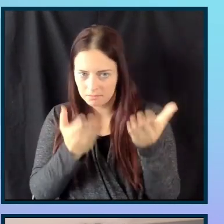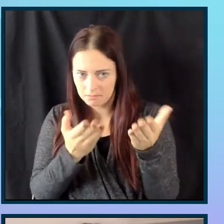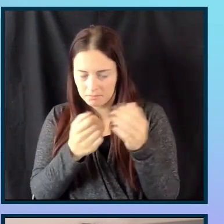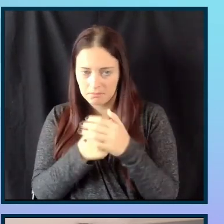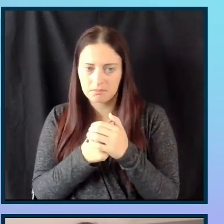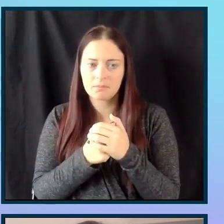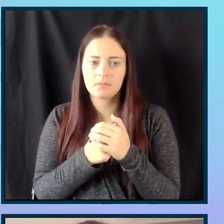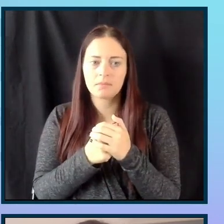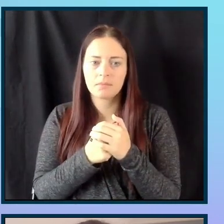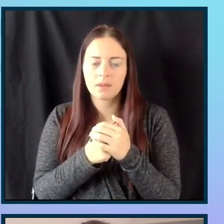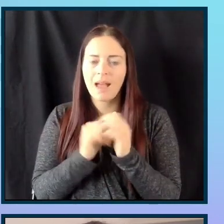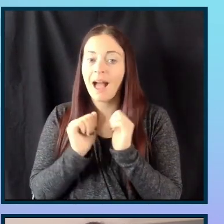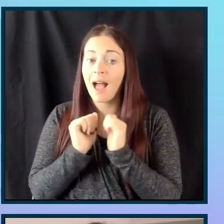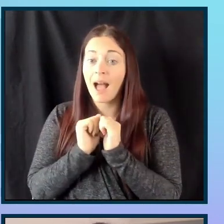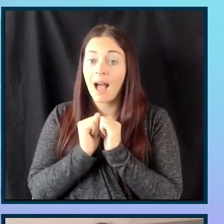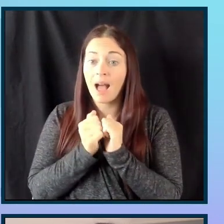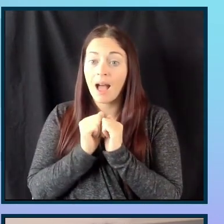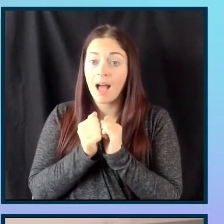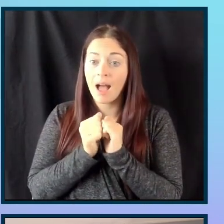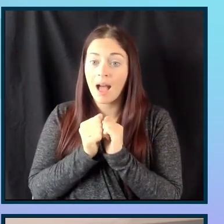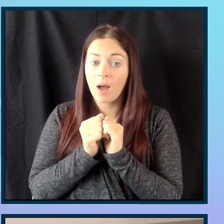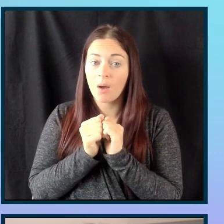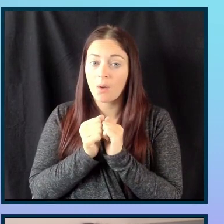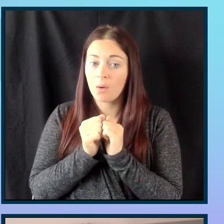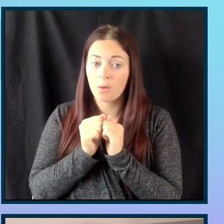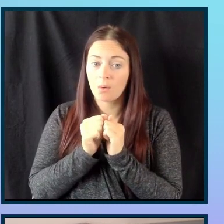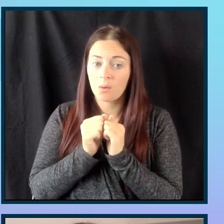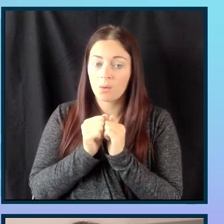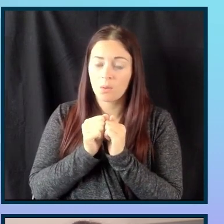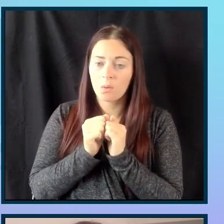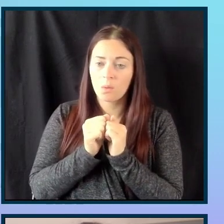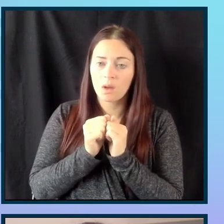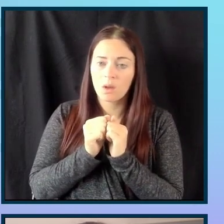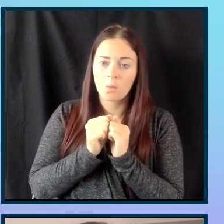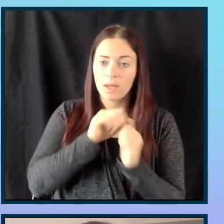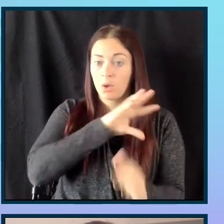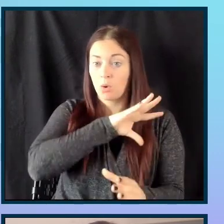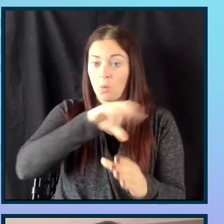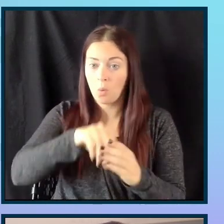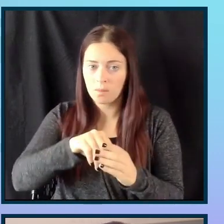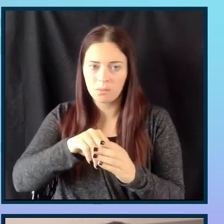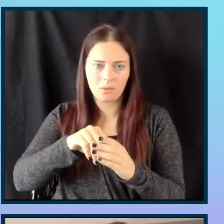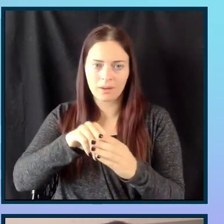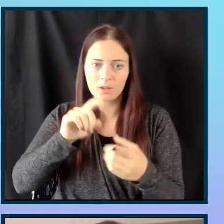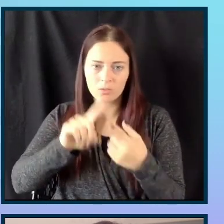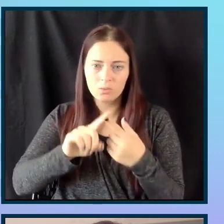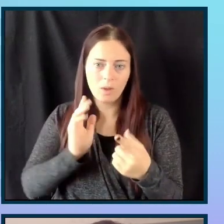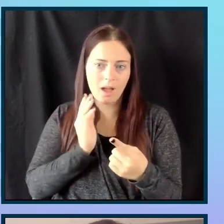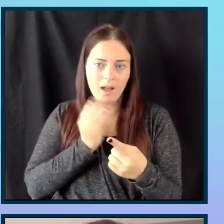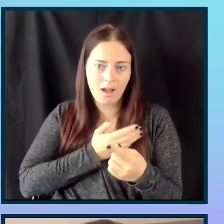And the way these become testable and part of WCAG could be through metadata or accessibility statements.